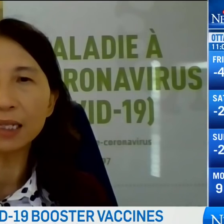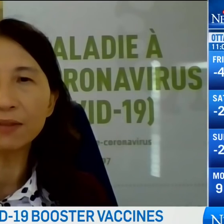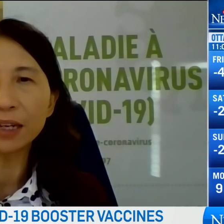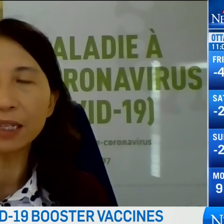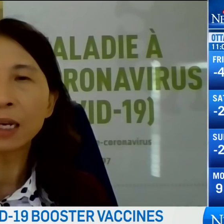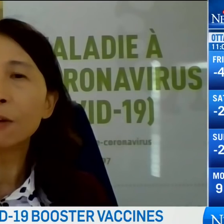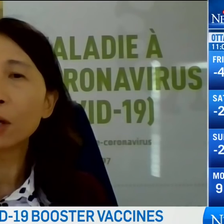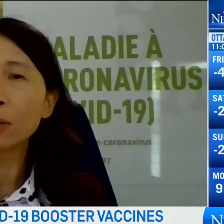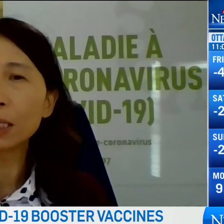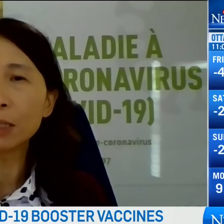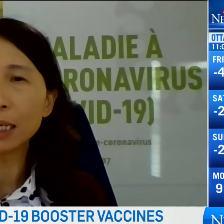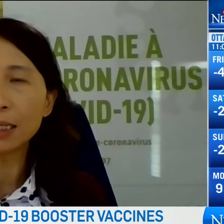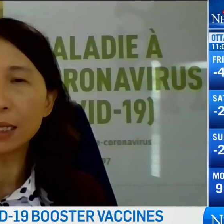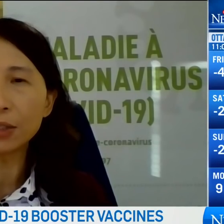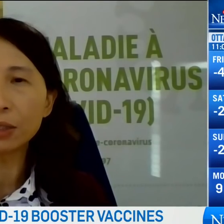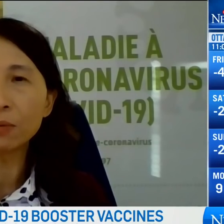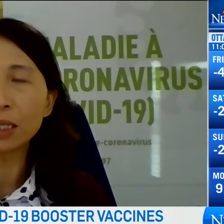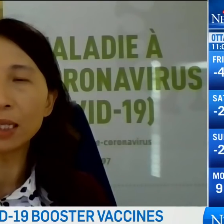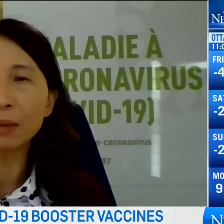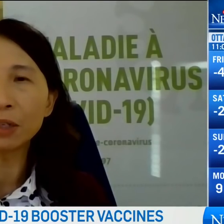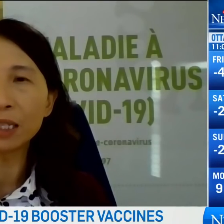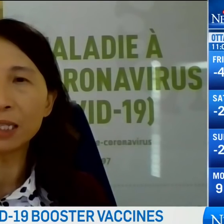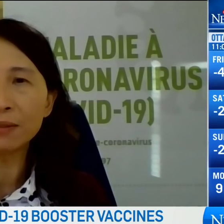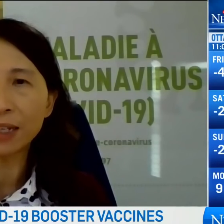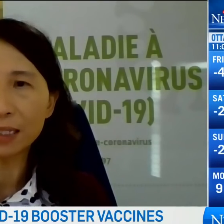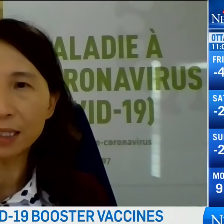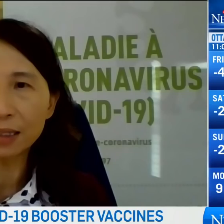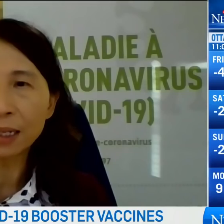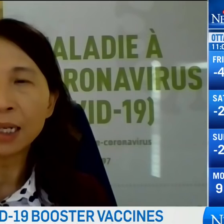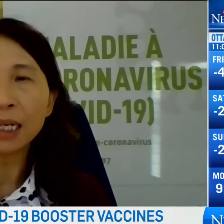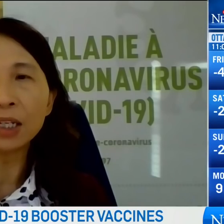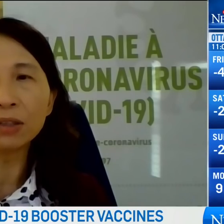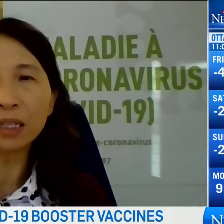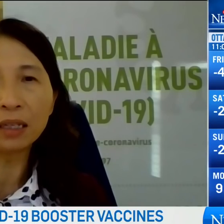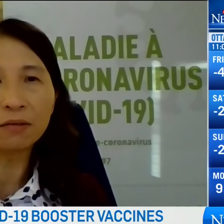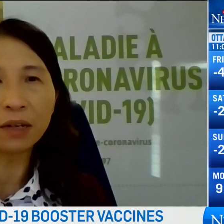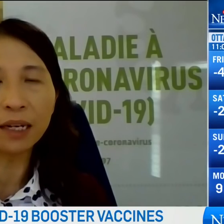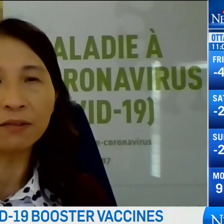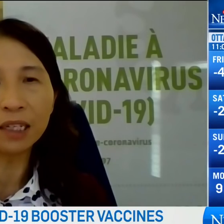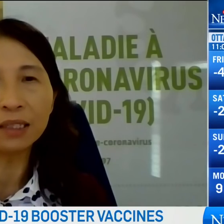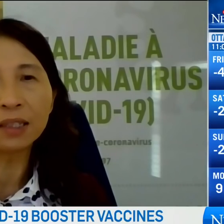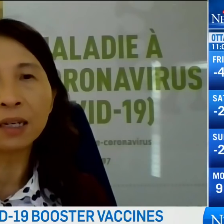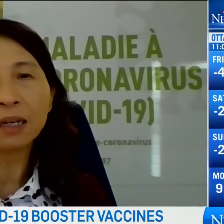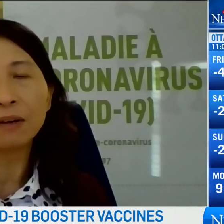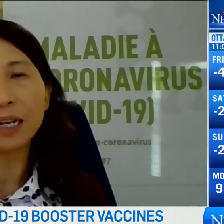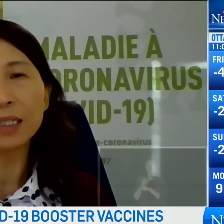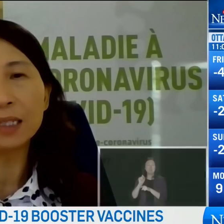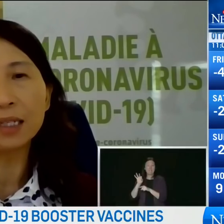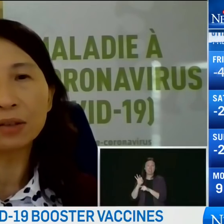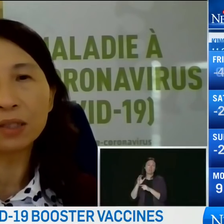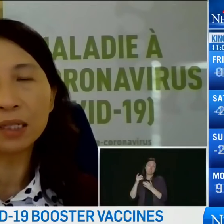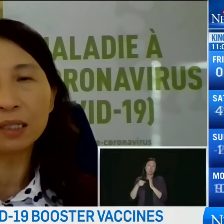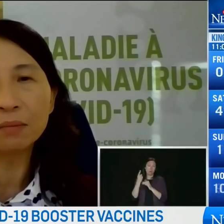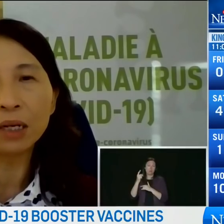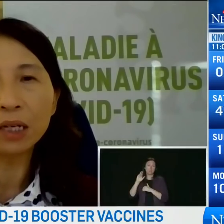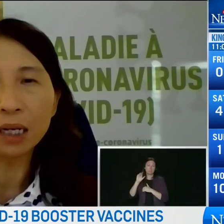COVID-19 VACCINE CONTINUES TO OUTWEIGH ANY POTENTIAL RISK OF EXPERIENCING RARE SIDE EFFECTS